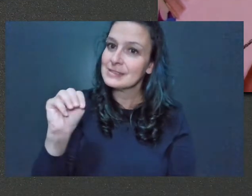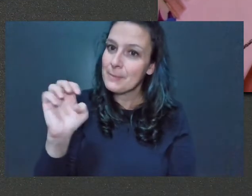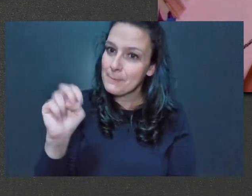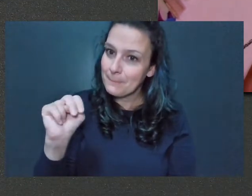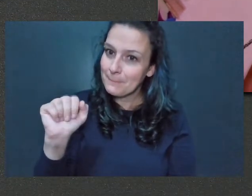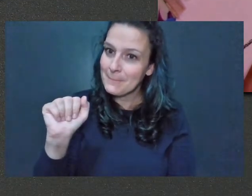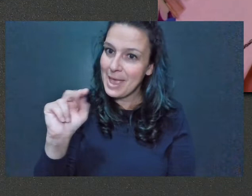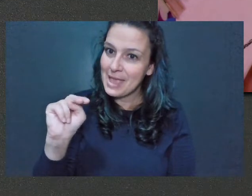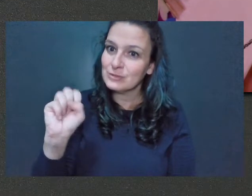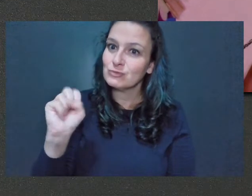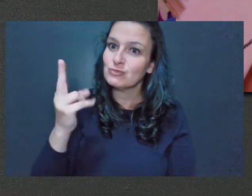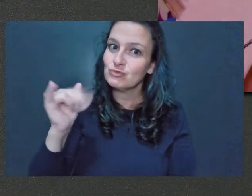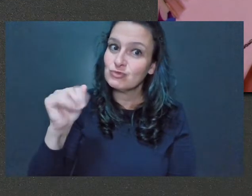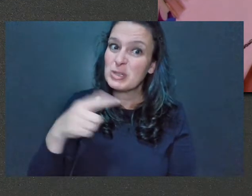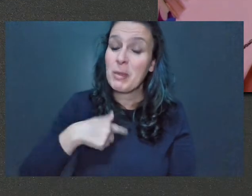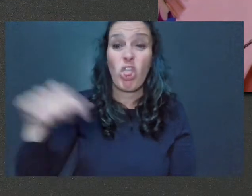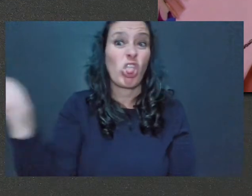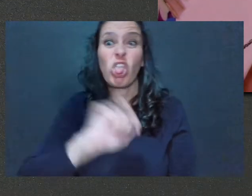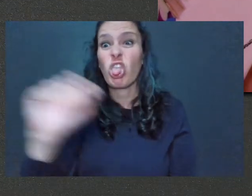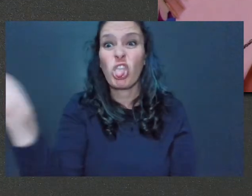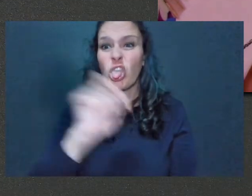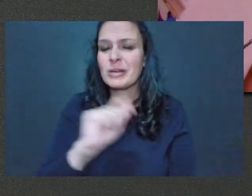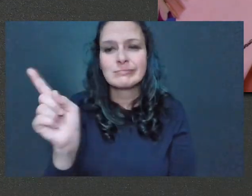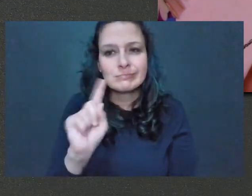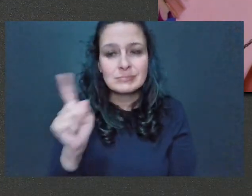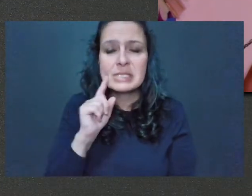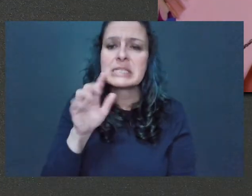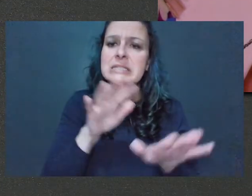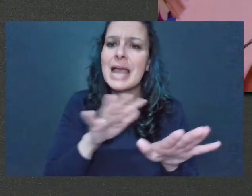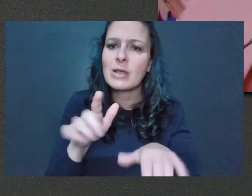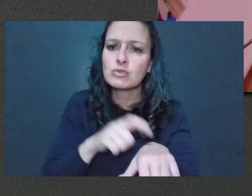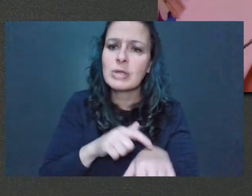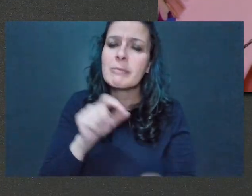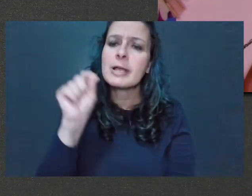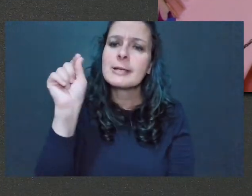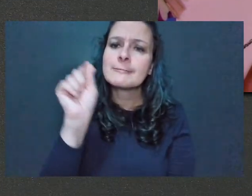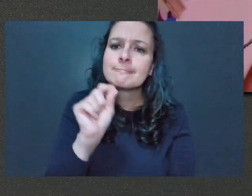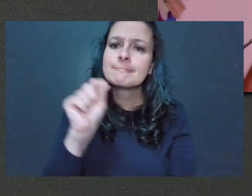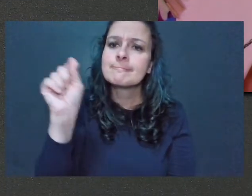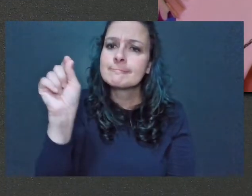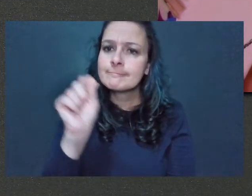That would be a little bit sloppy. So you're gonna take your time. Back and forth.